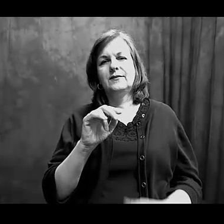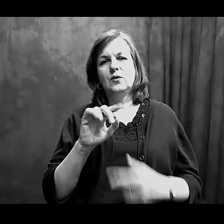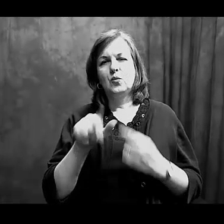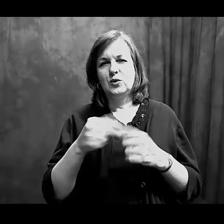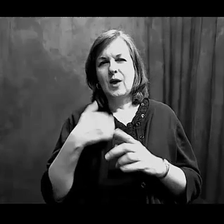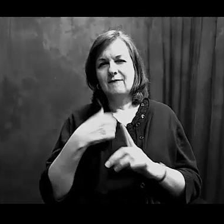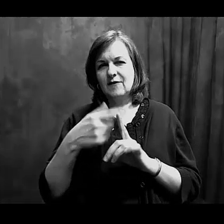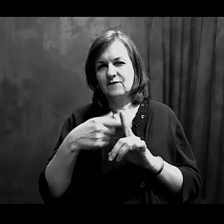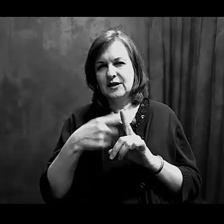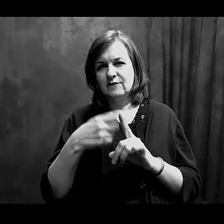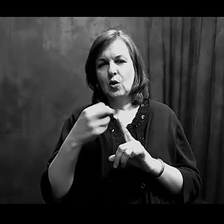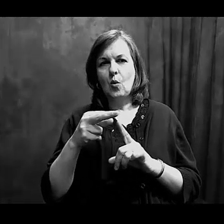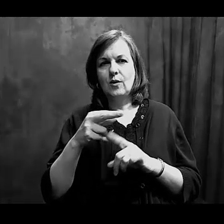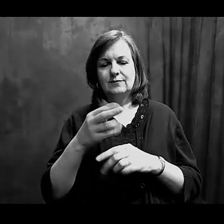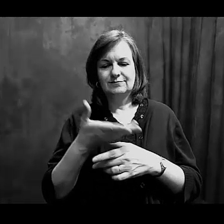fever - swelling